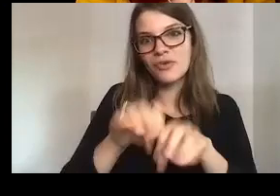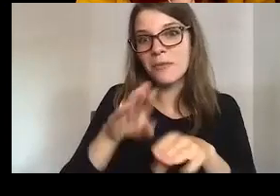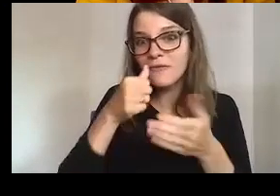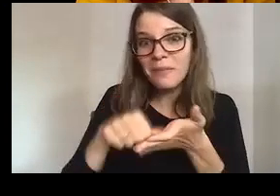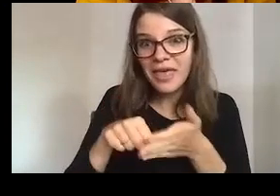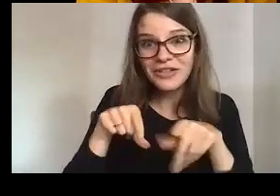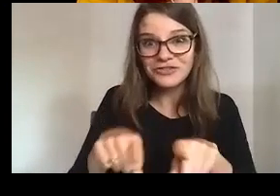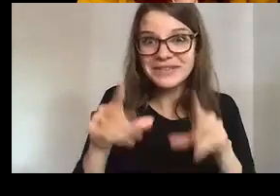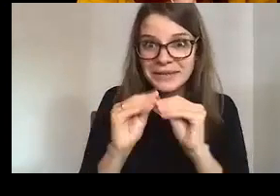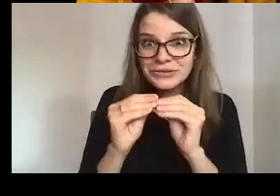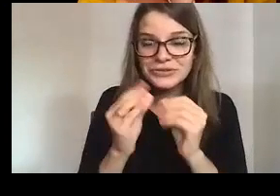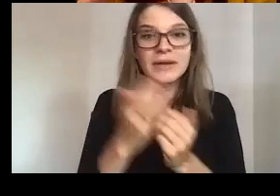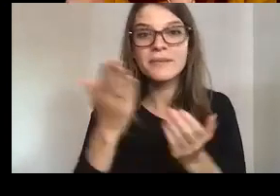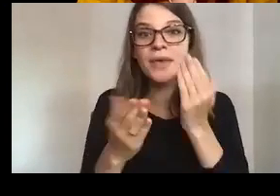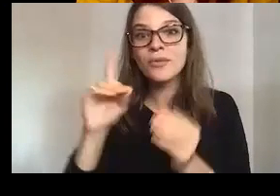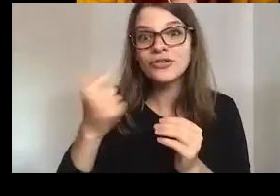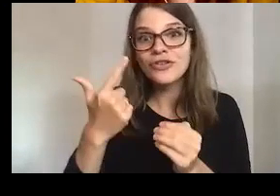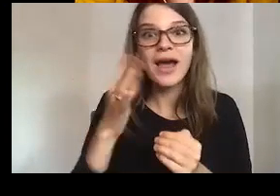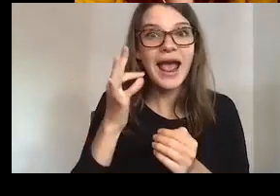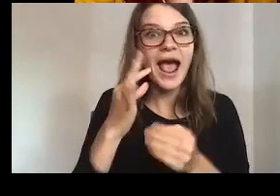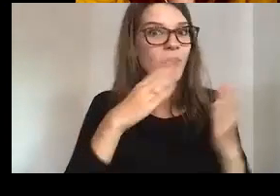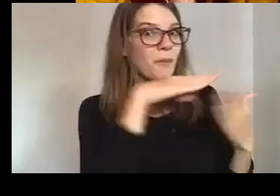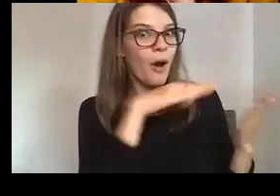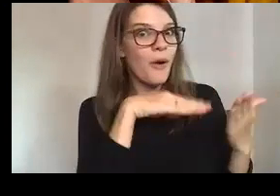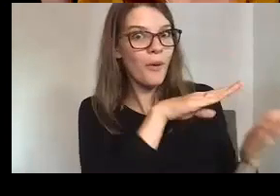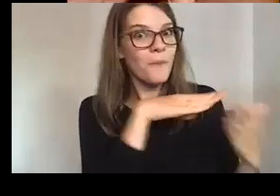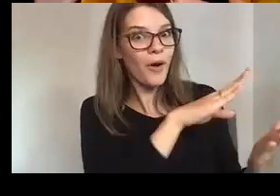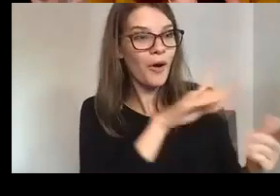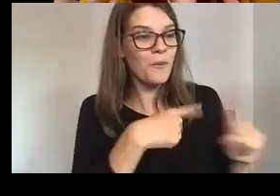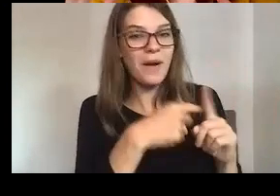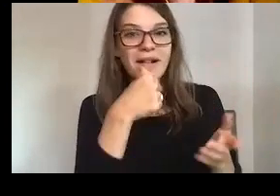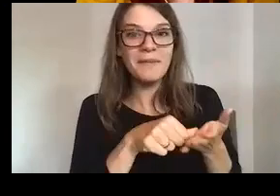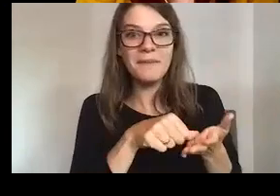maybe your dog or cat barks at the mouth carrier when they come all those natural distractions